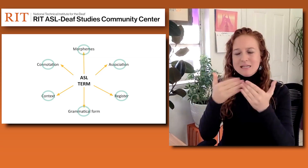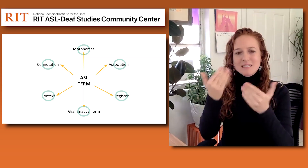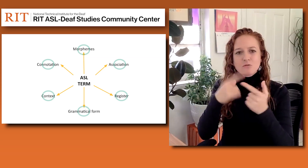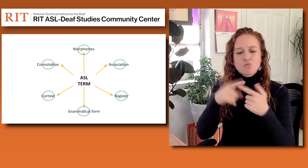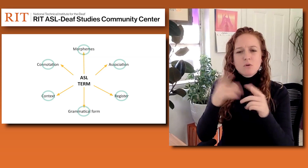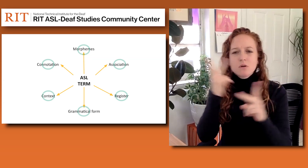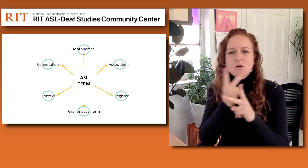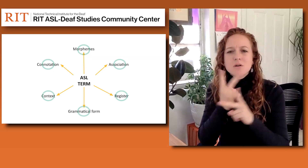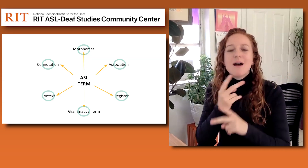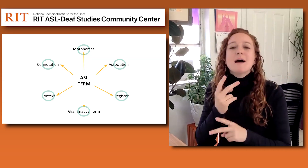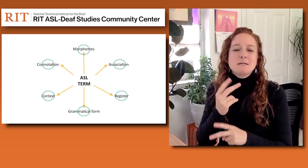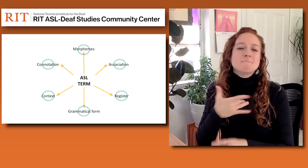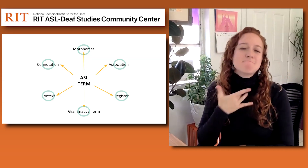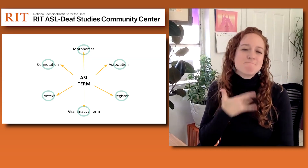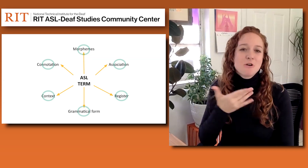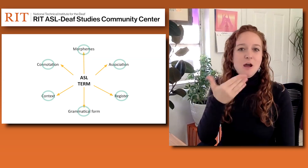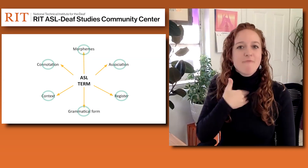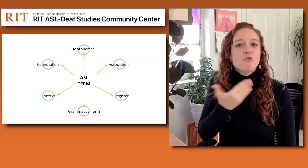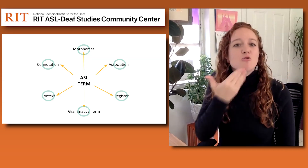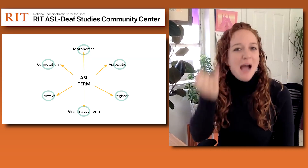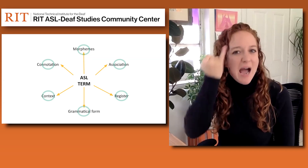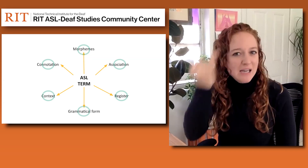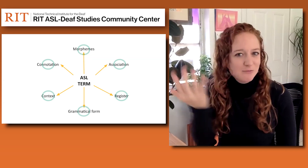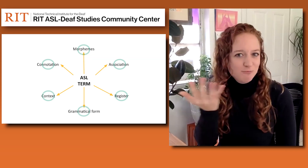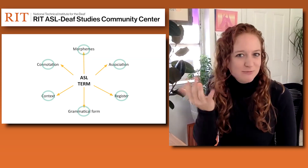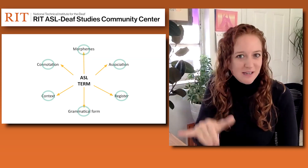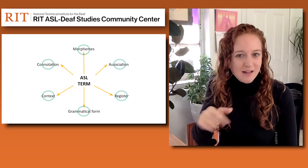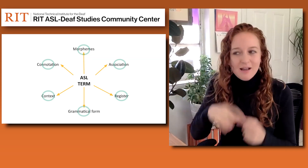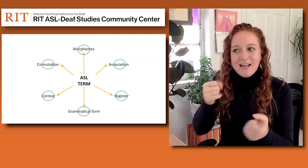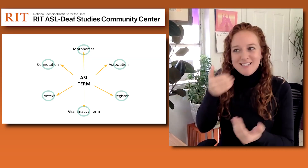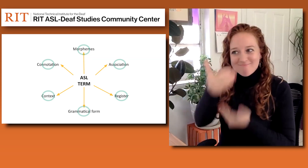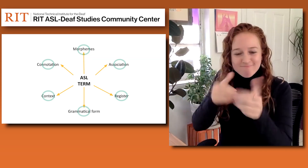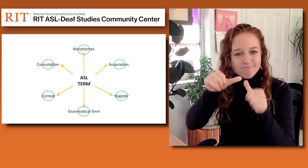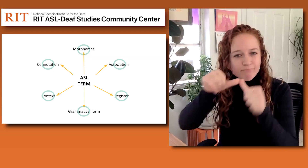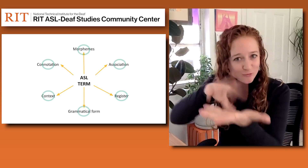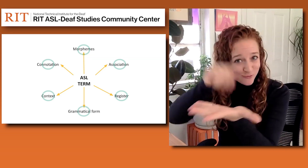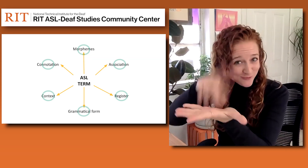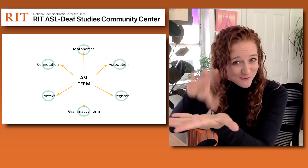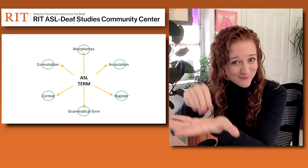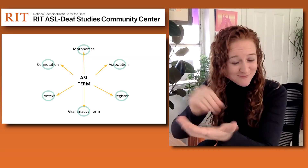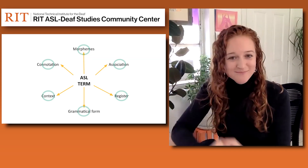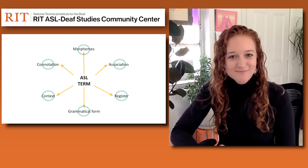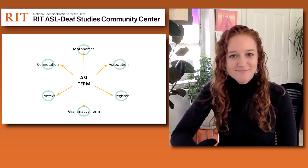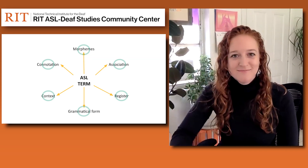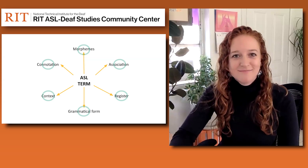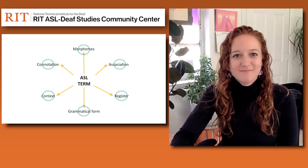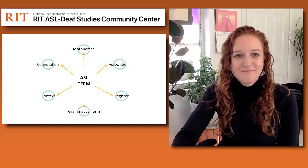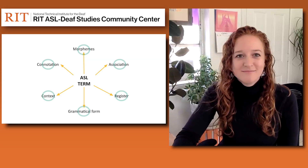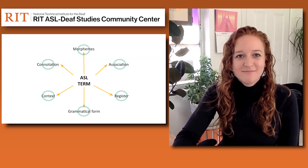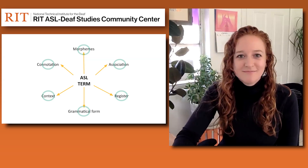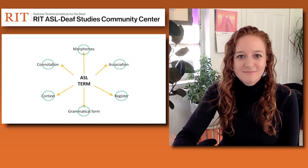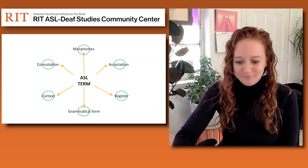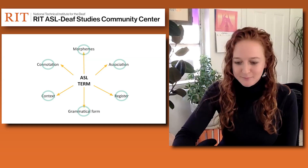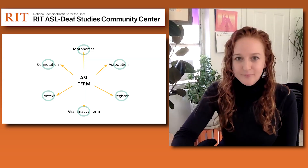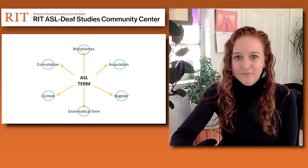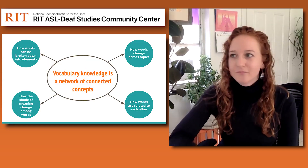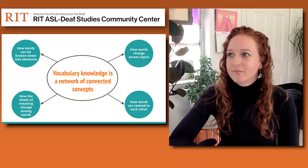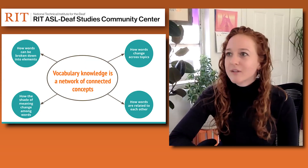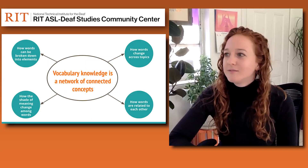It's so easy to figure out the meaning of it. You can really get a good idea of what it is and then continue with the learning process